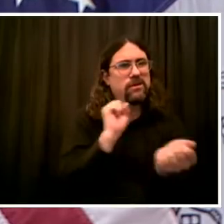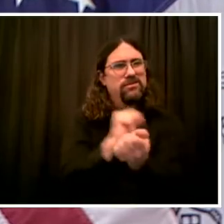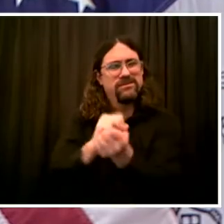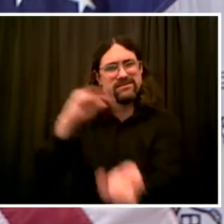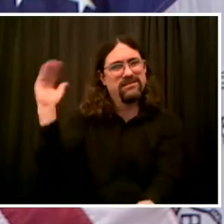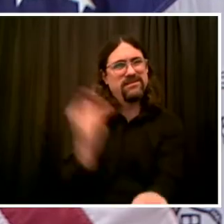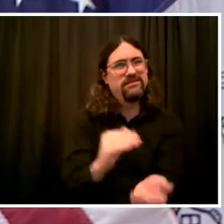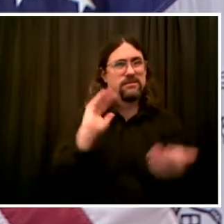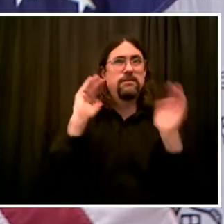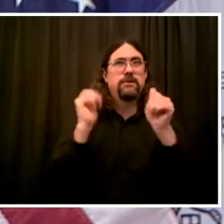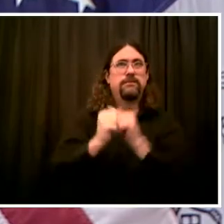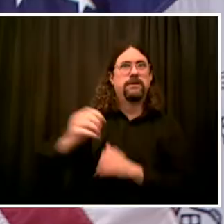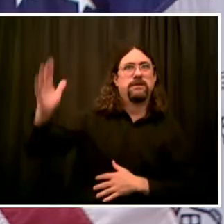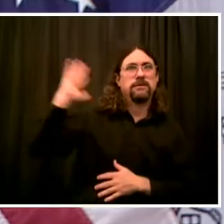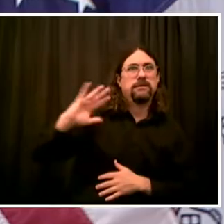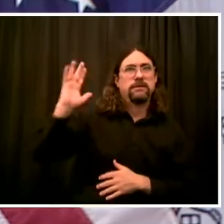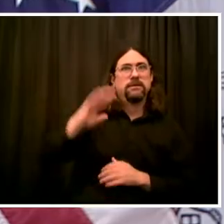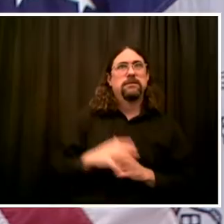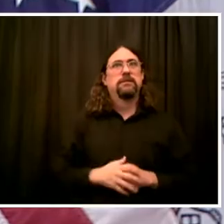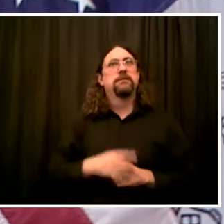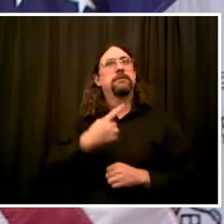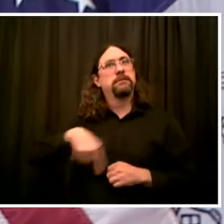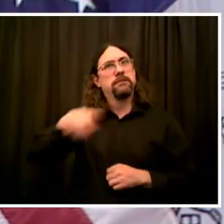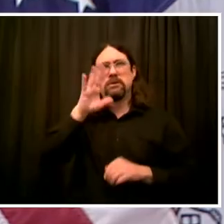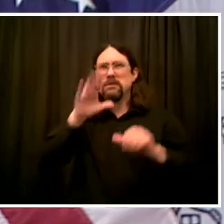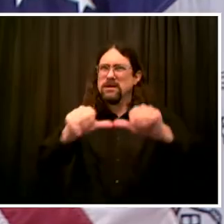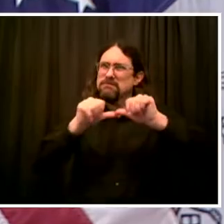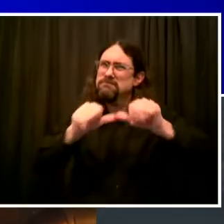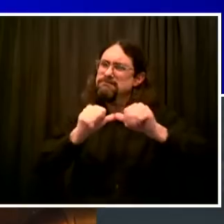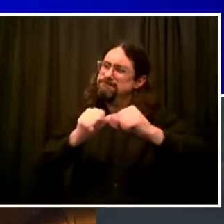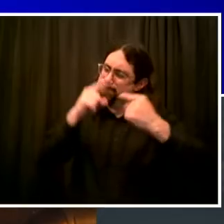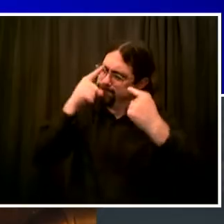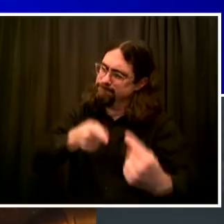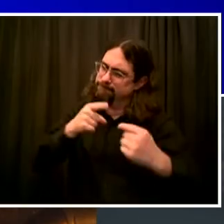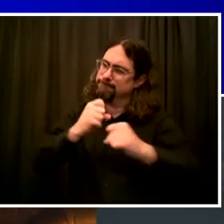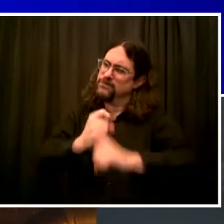VIDEOS, WHEN PEOPLE HAVE FAITH IN EACH OTHER AND THAT'S WHAT WE WILL STRIVE FOR AND THAT'S WHAT